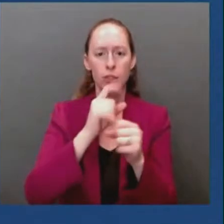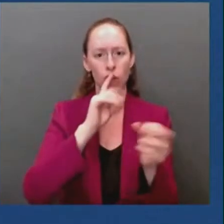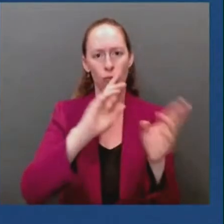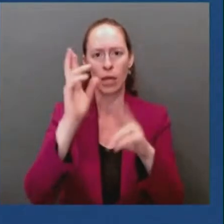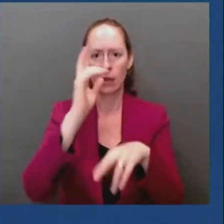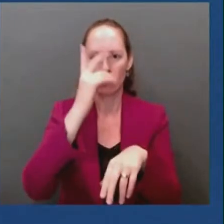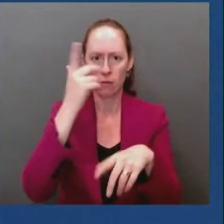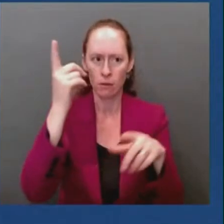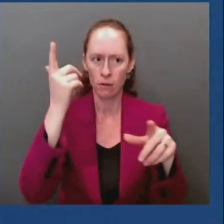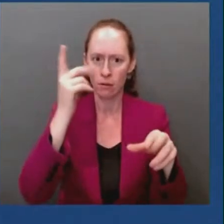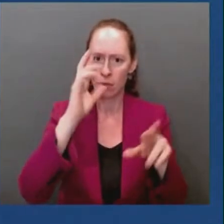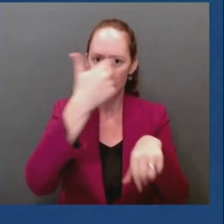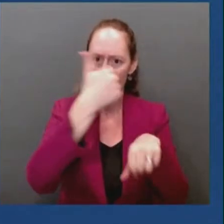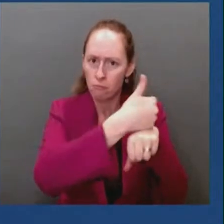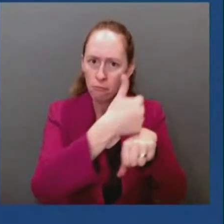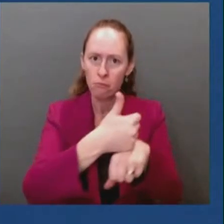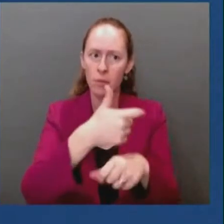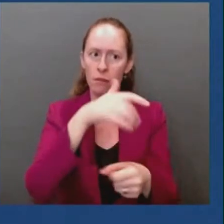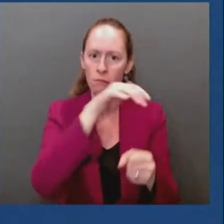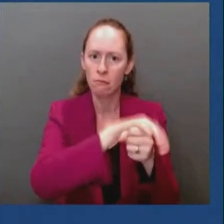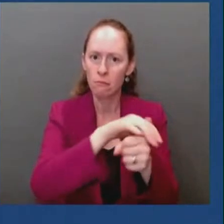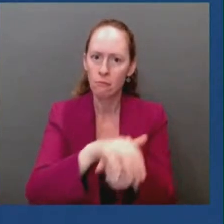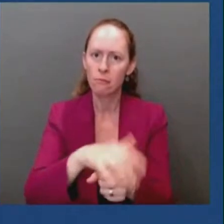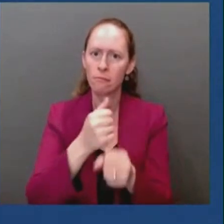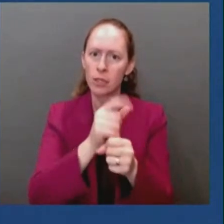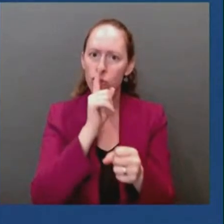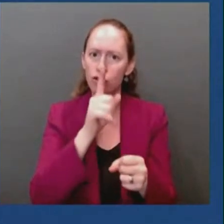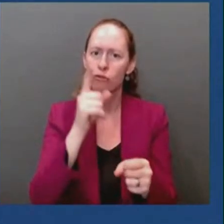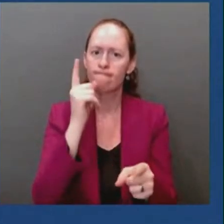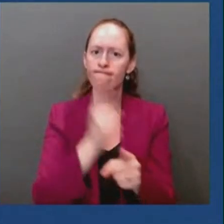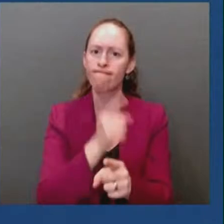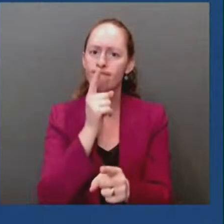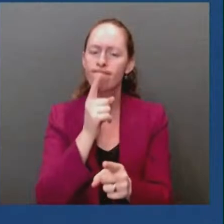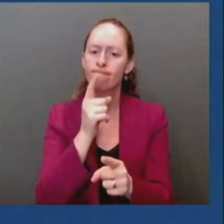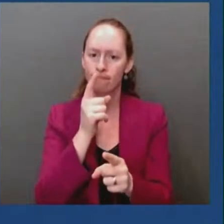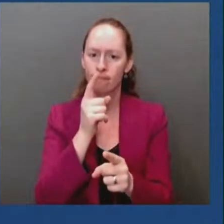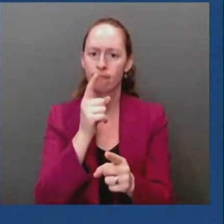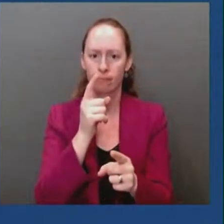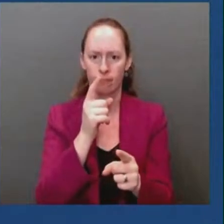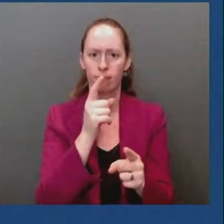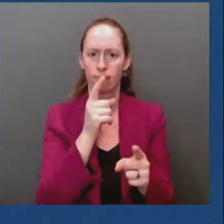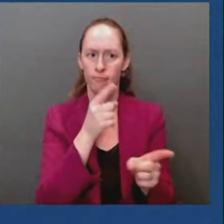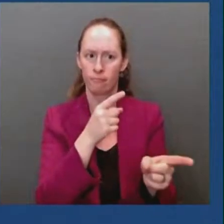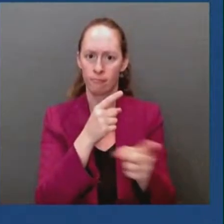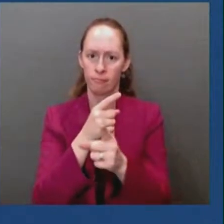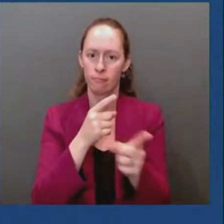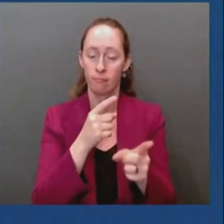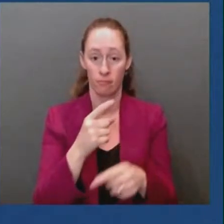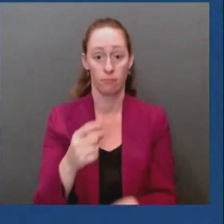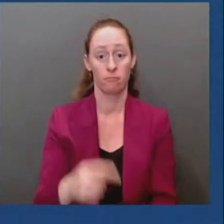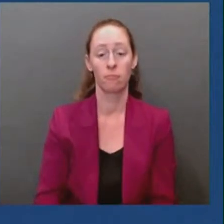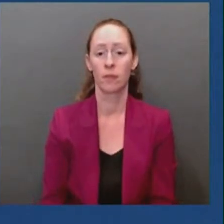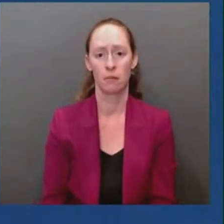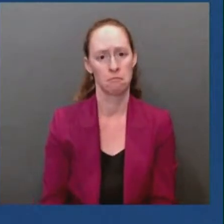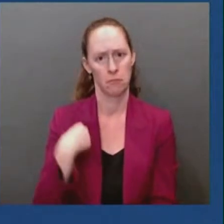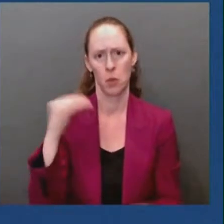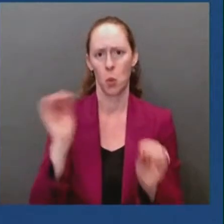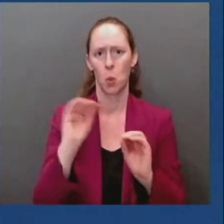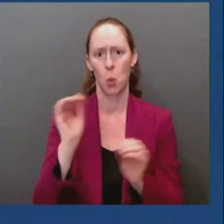STRATEGIES TO MAKE SURE THAT